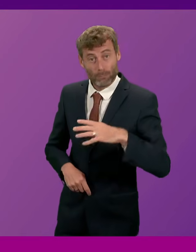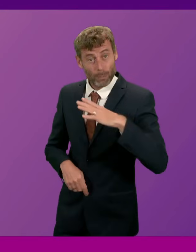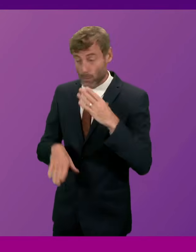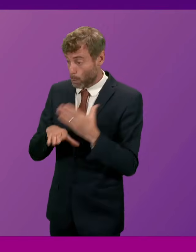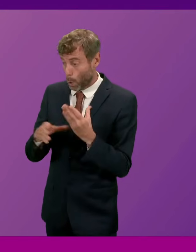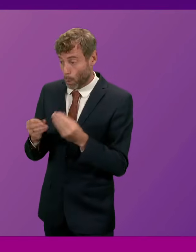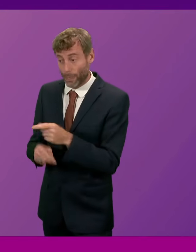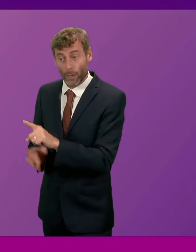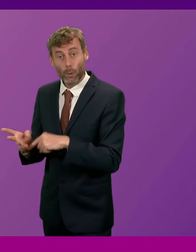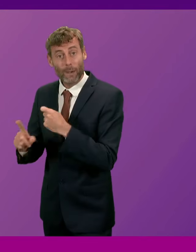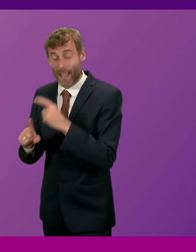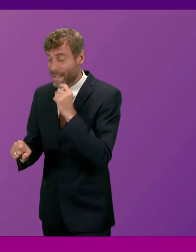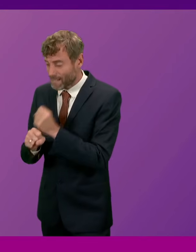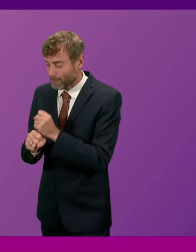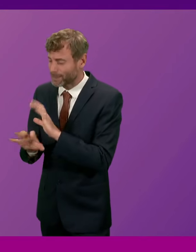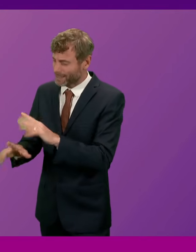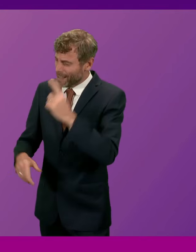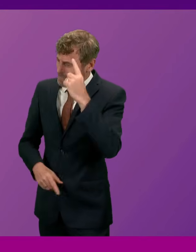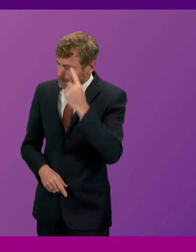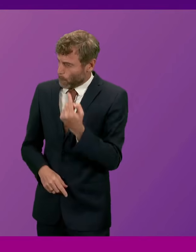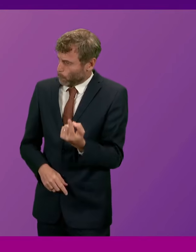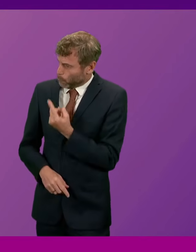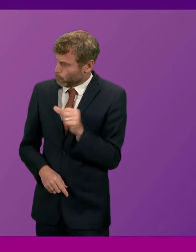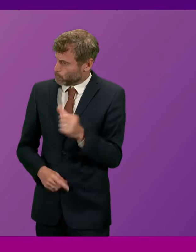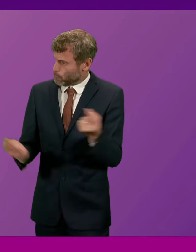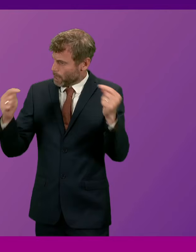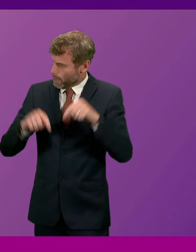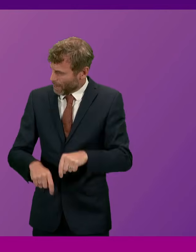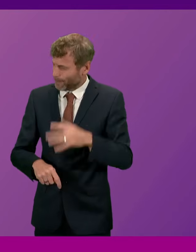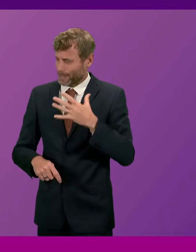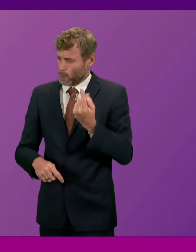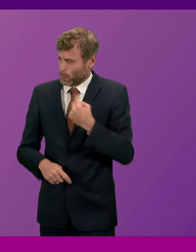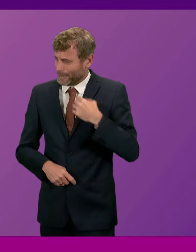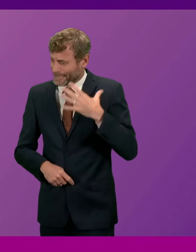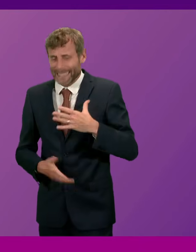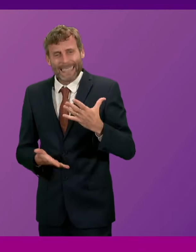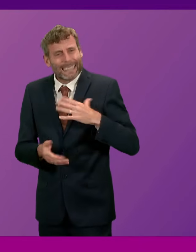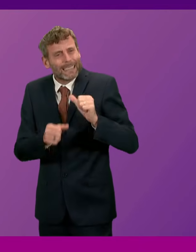have a rational debate on and approach to migration, rather than the chase to